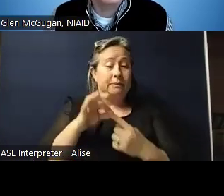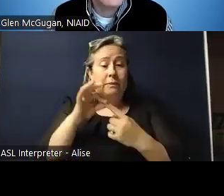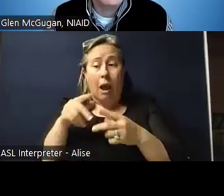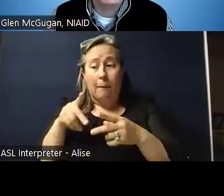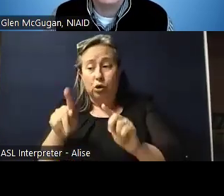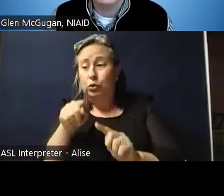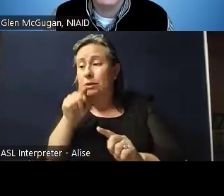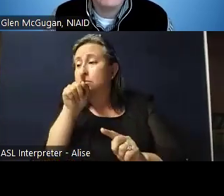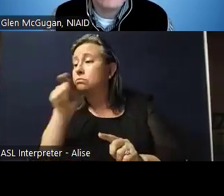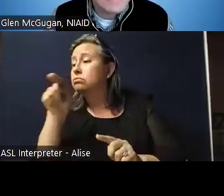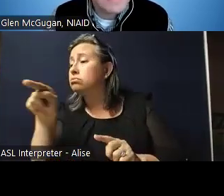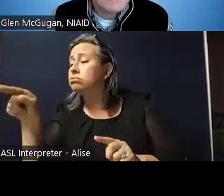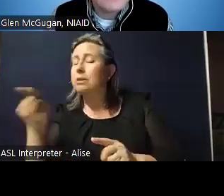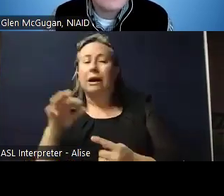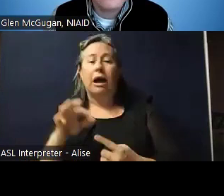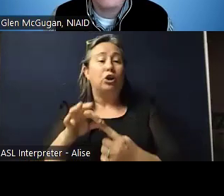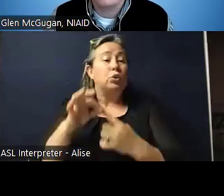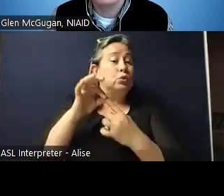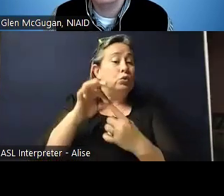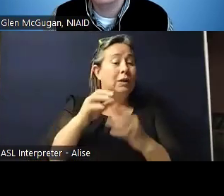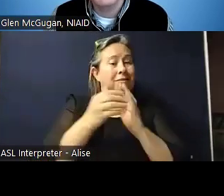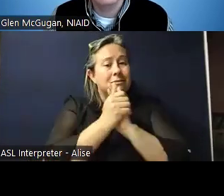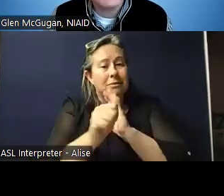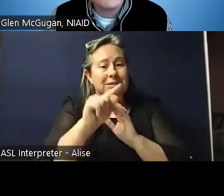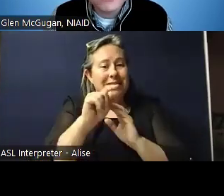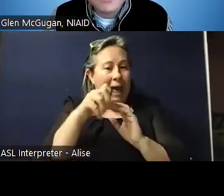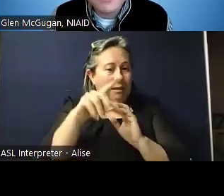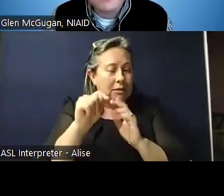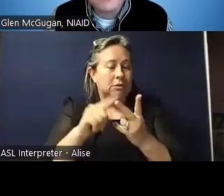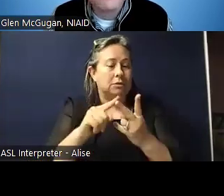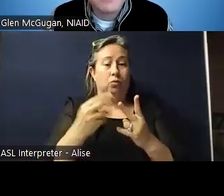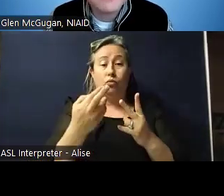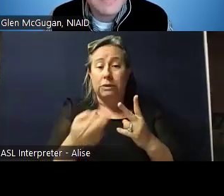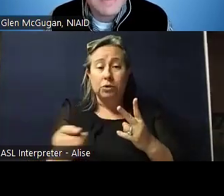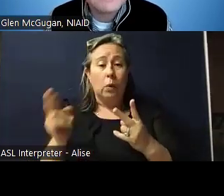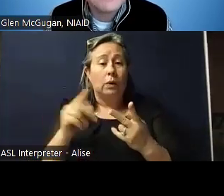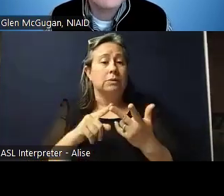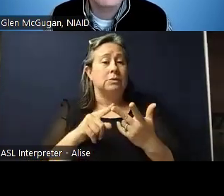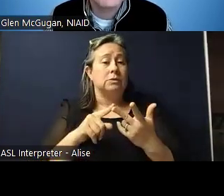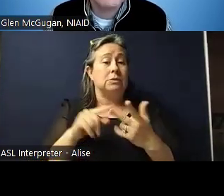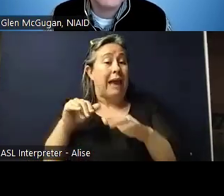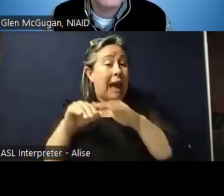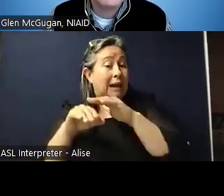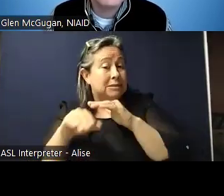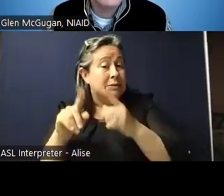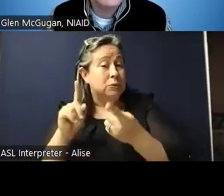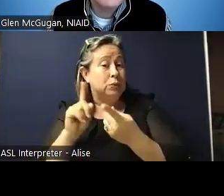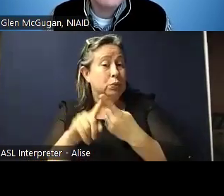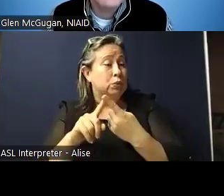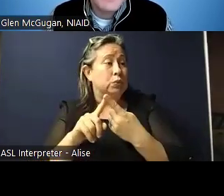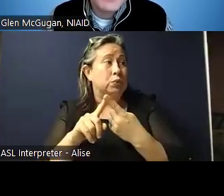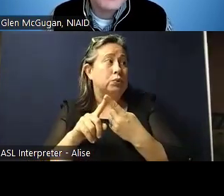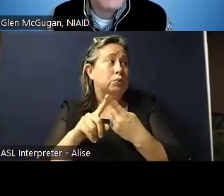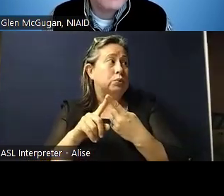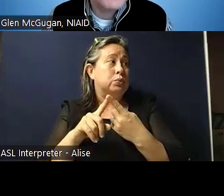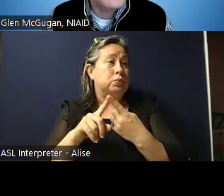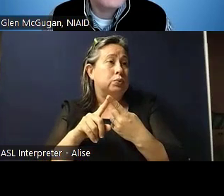via unusual talents or resources or maybe access to some of those patient populations